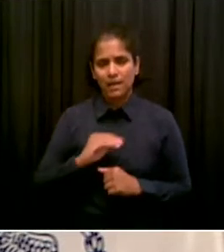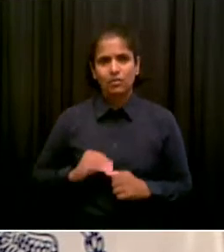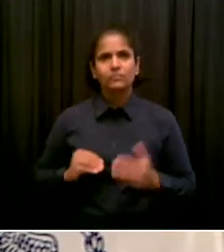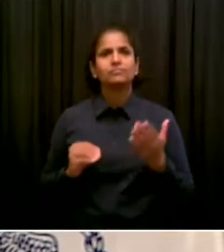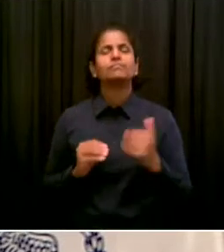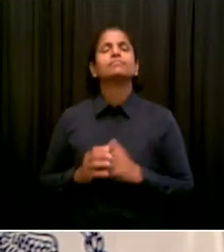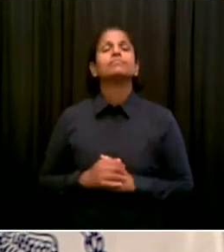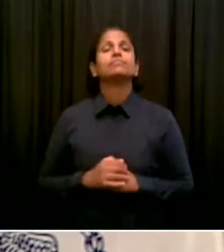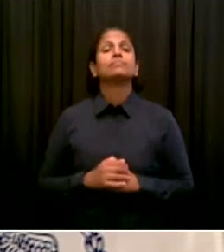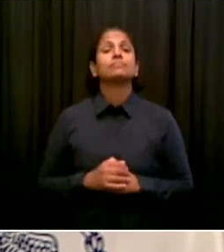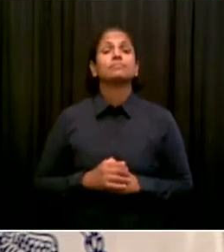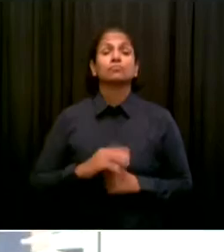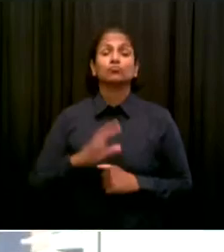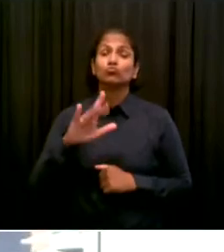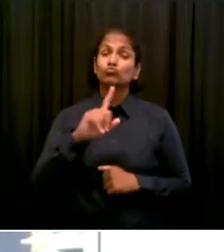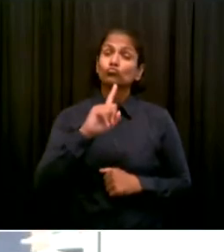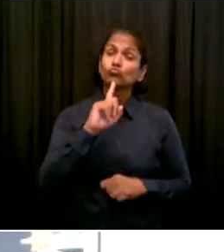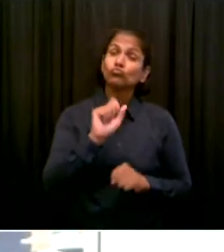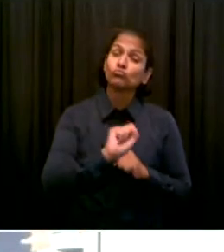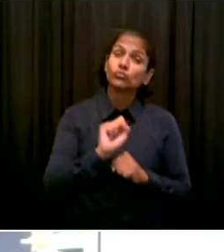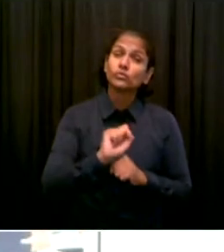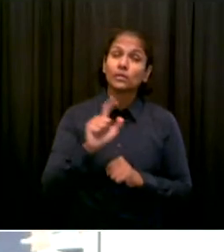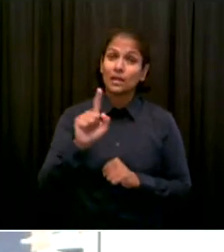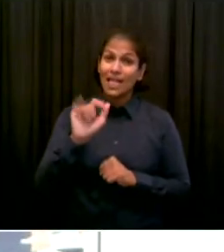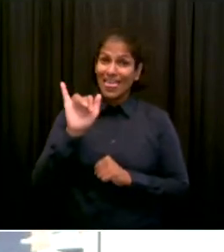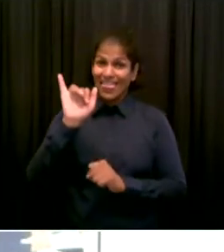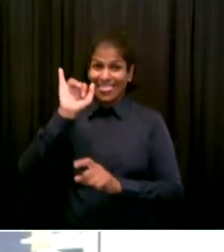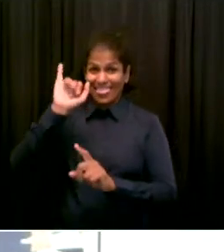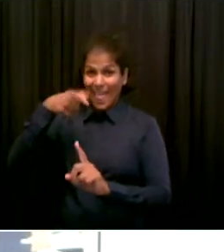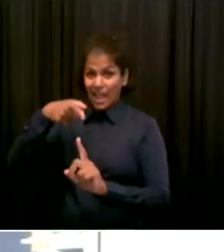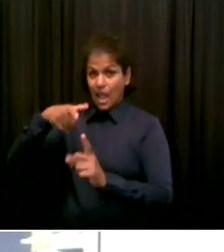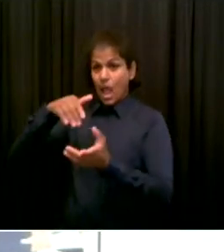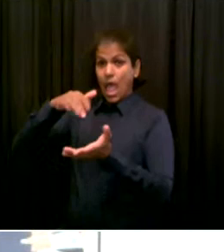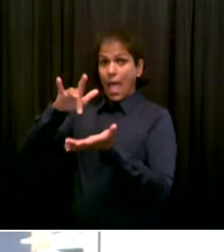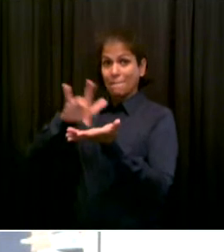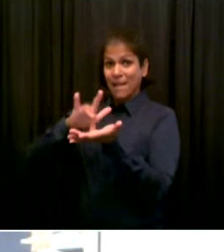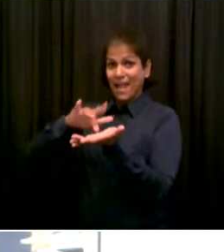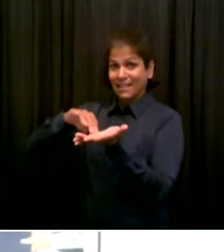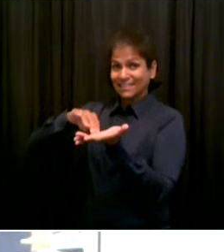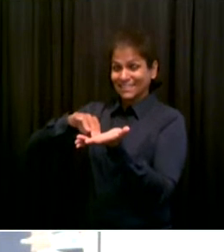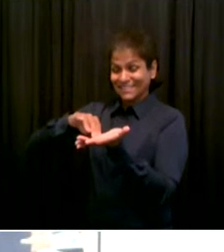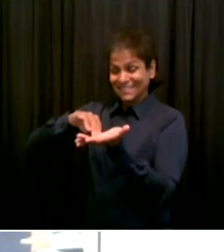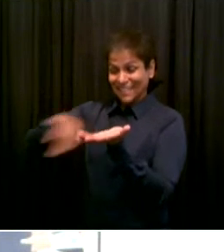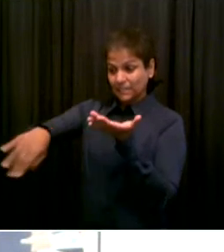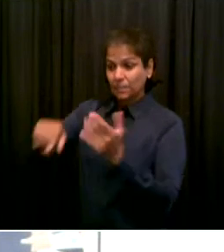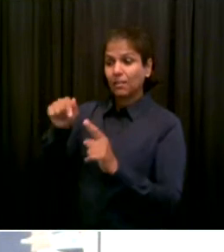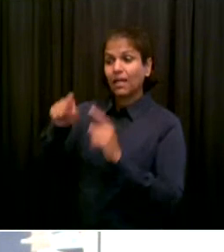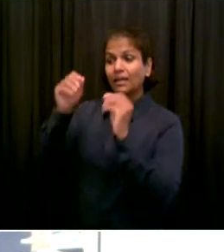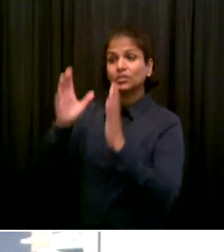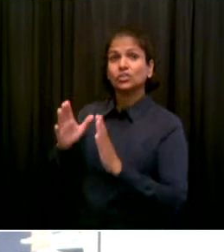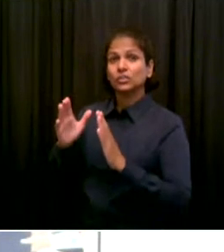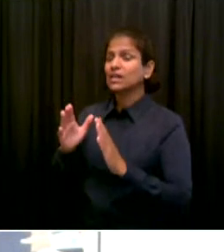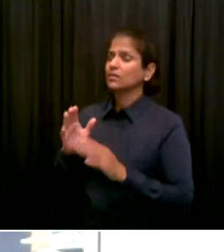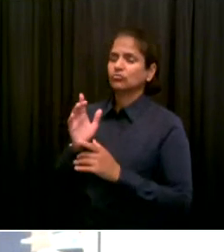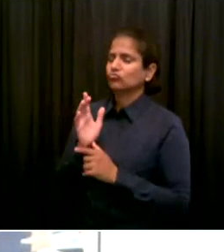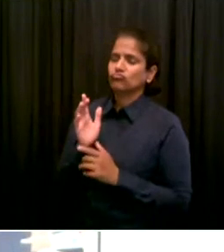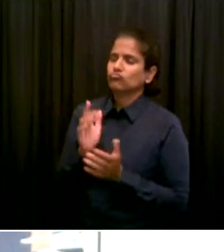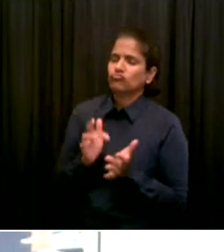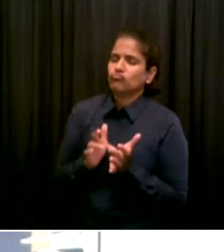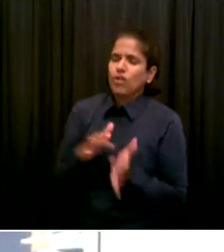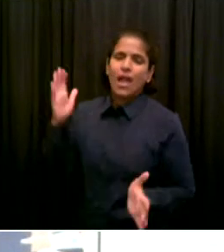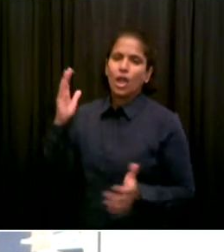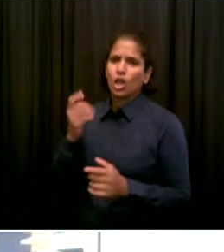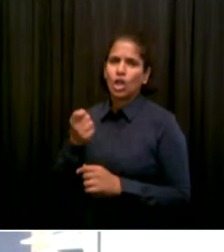THANK YOU, CHAIR.